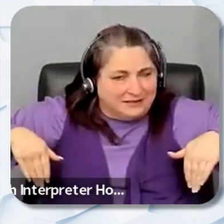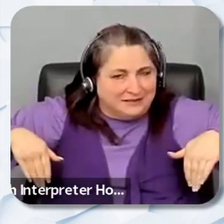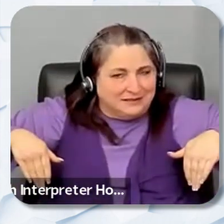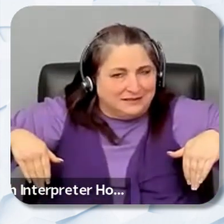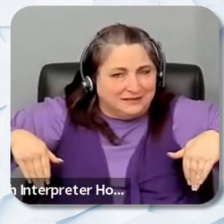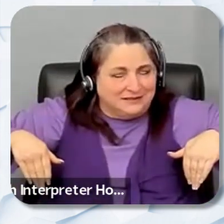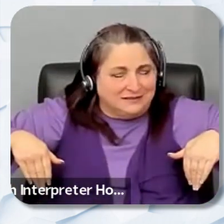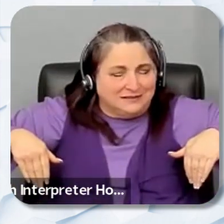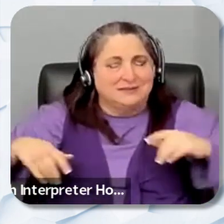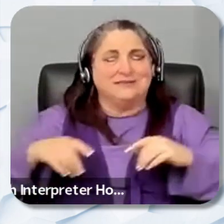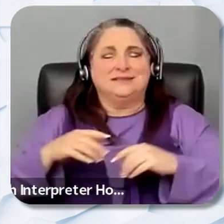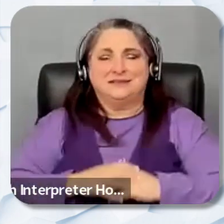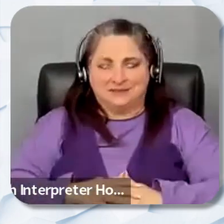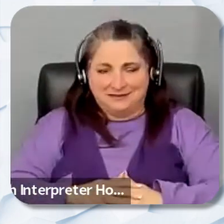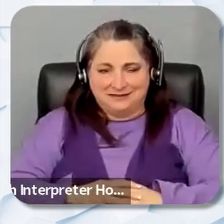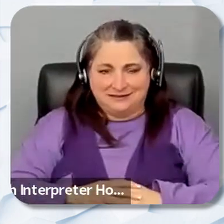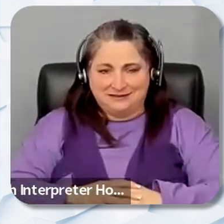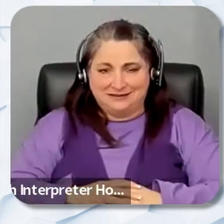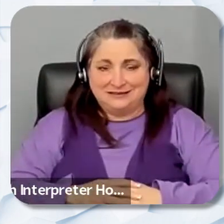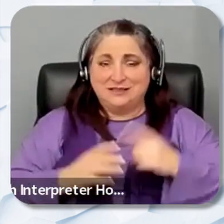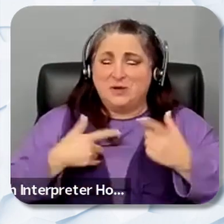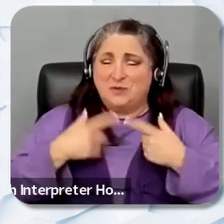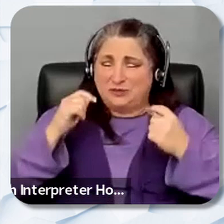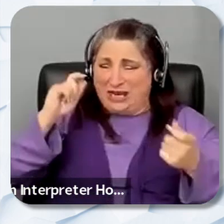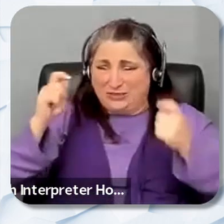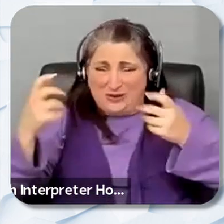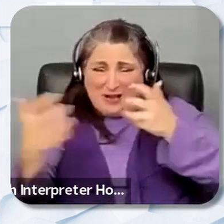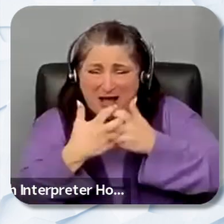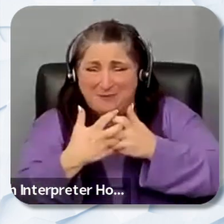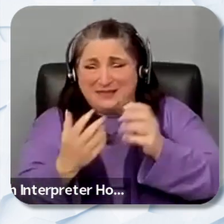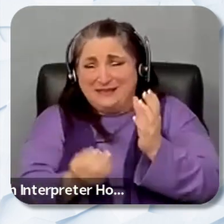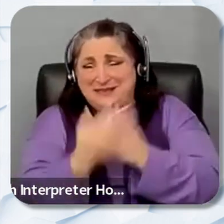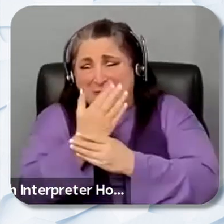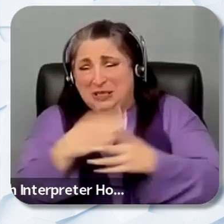that time. We're trying to really accommodate a lot of the spring break issues and give